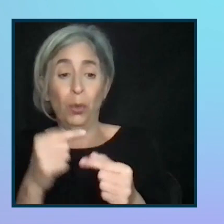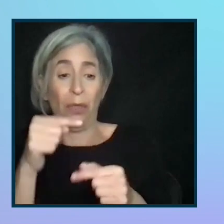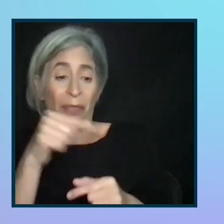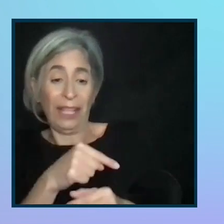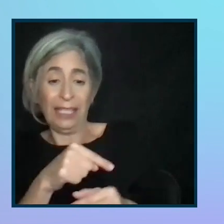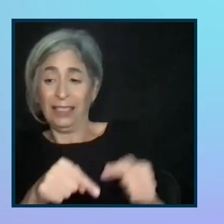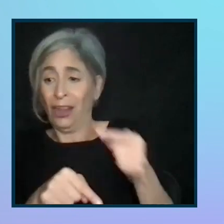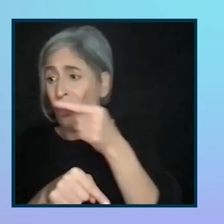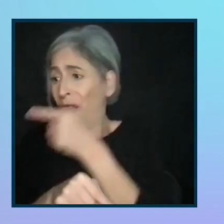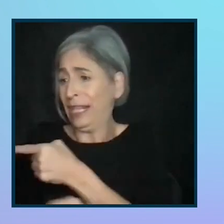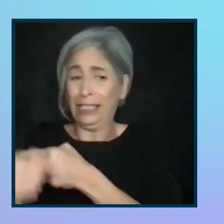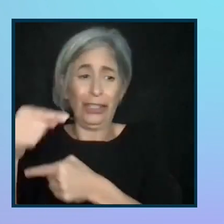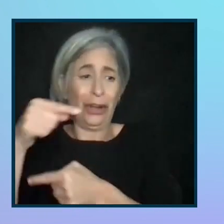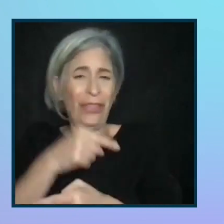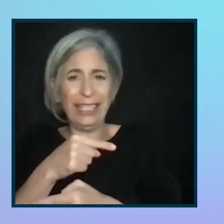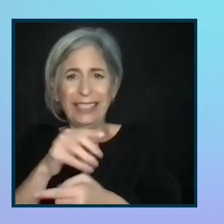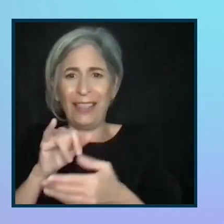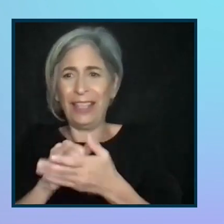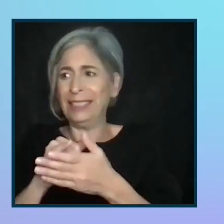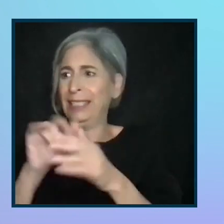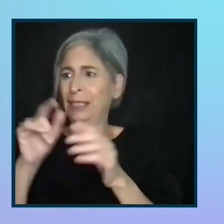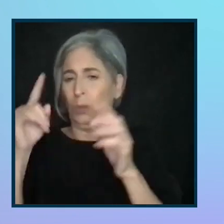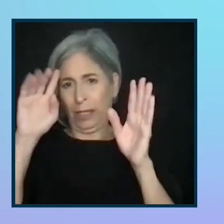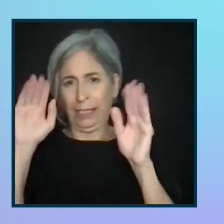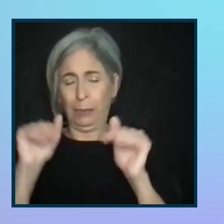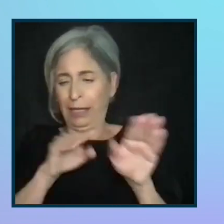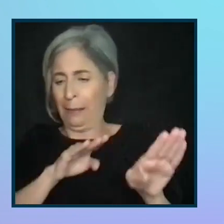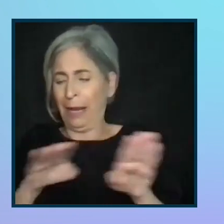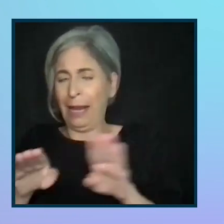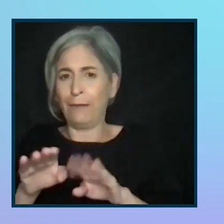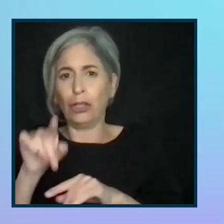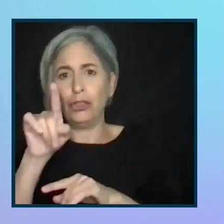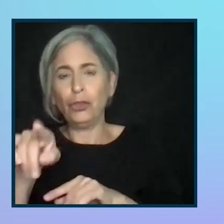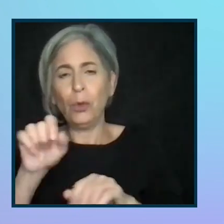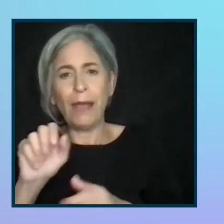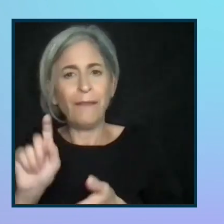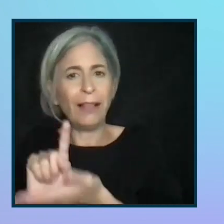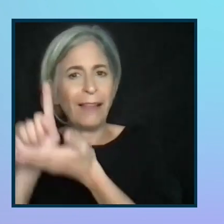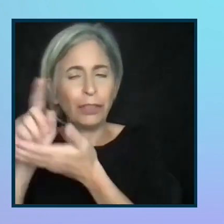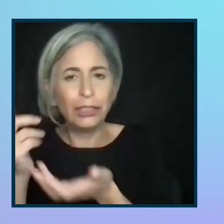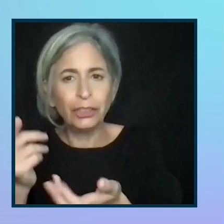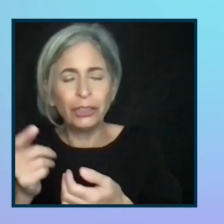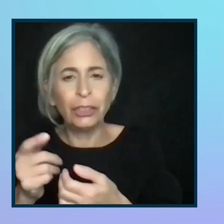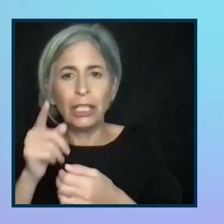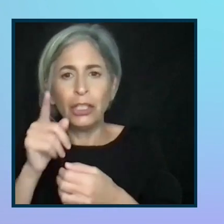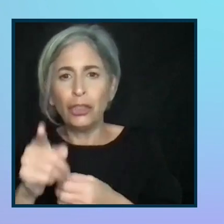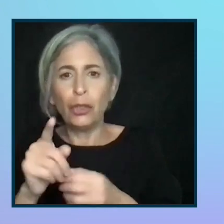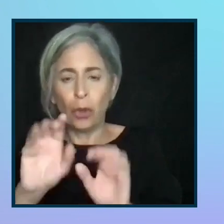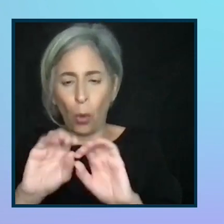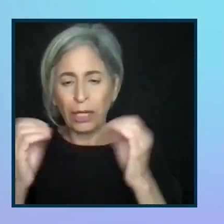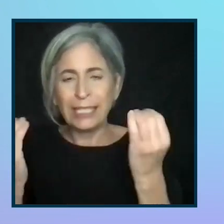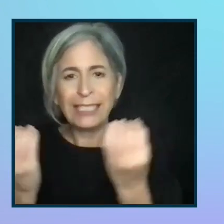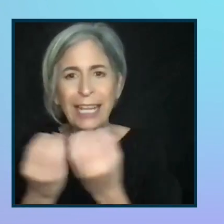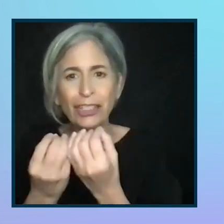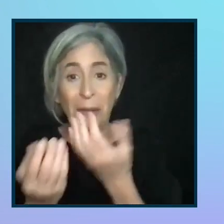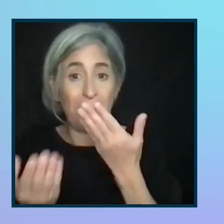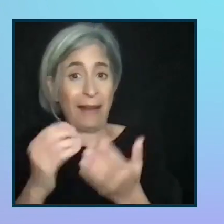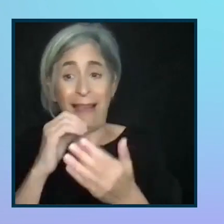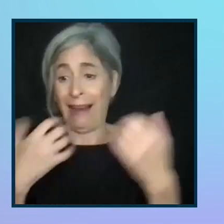this is one of the highest leverage things you have as an individual in your organization. You might not have power and authority,